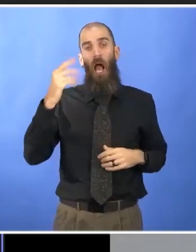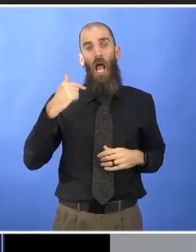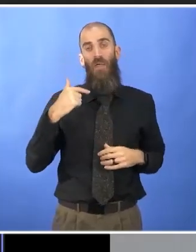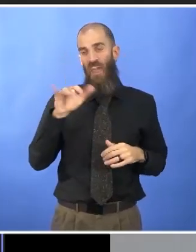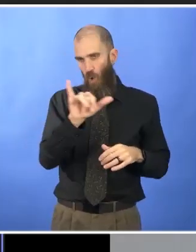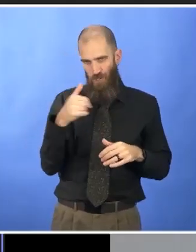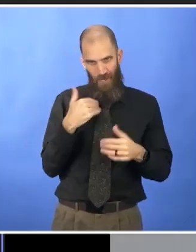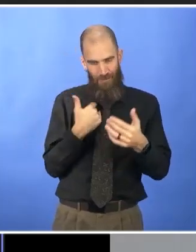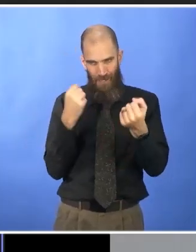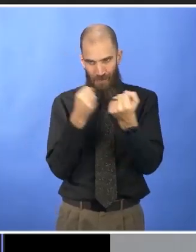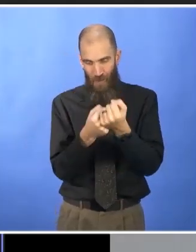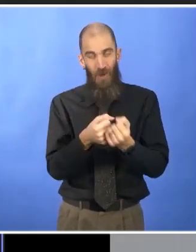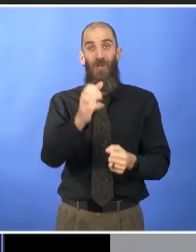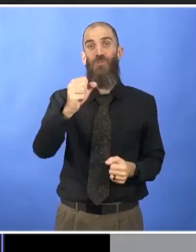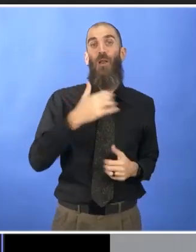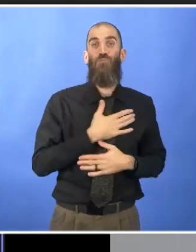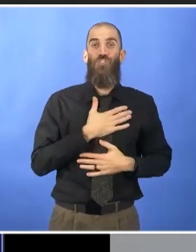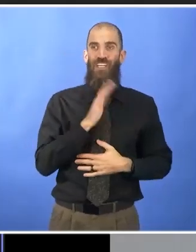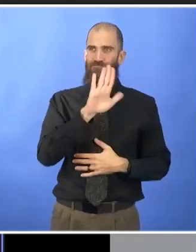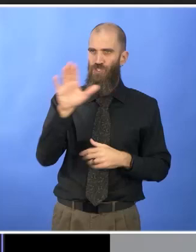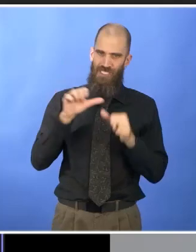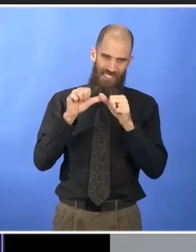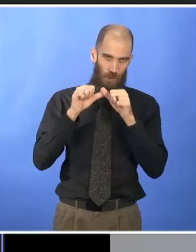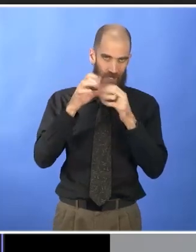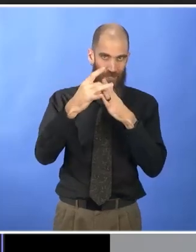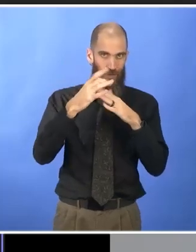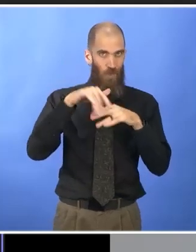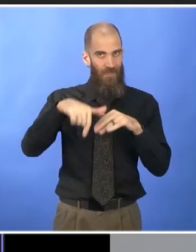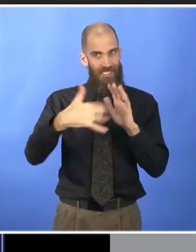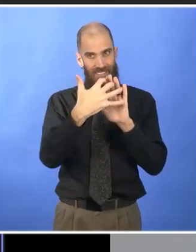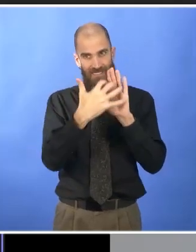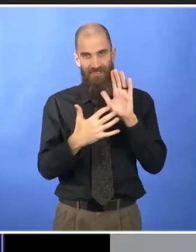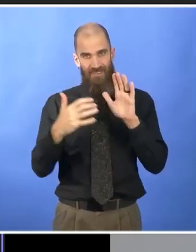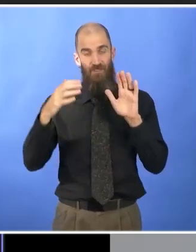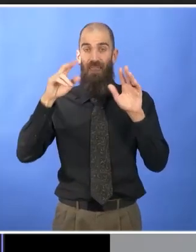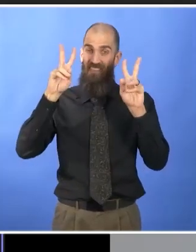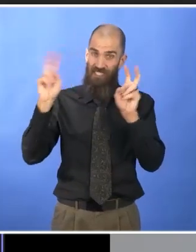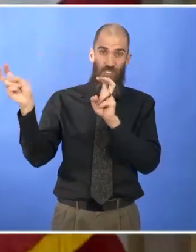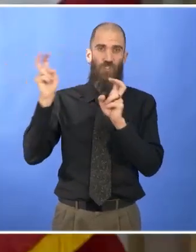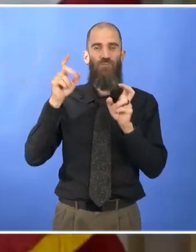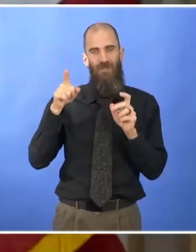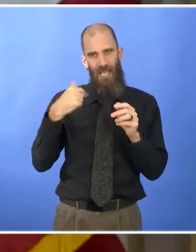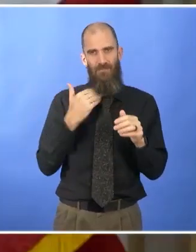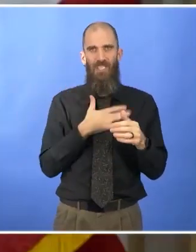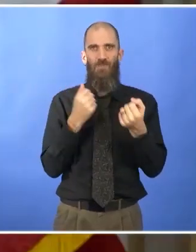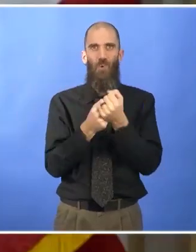ISSUE. THANK YOU. CHAIRWOMAN ROSENWORCEL: THANK YOU. COMMISSIONER SIMINGTON?